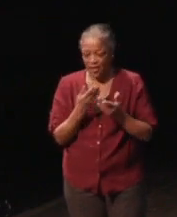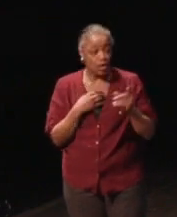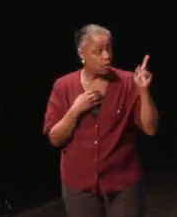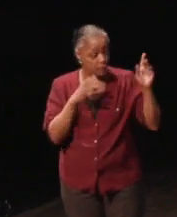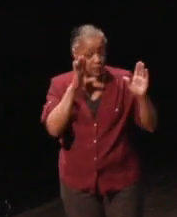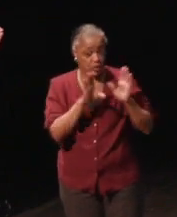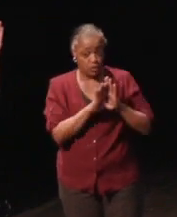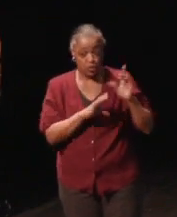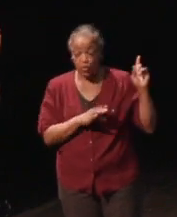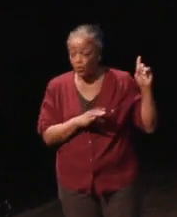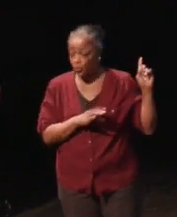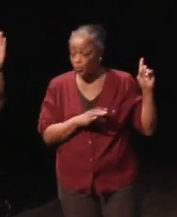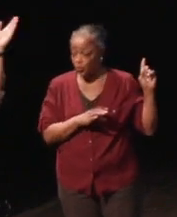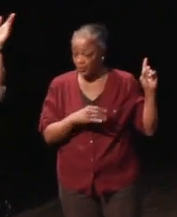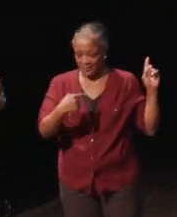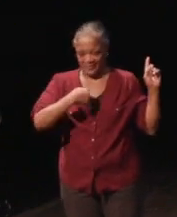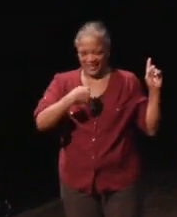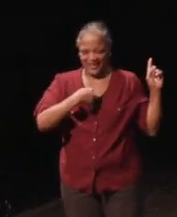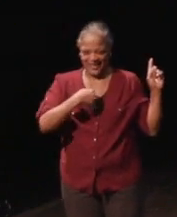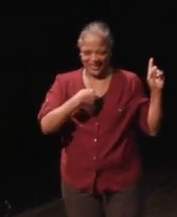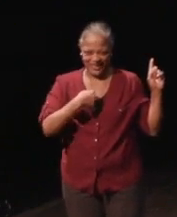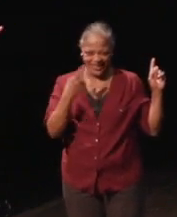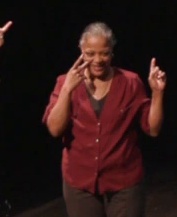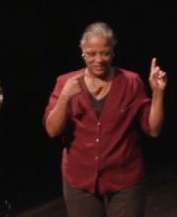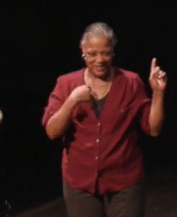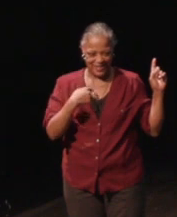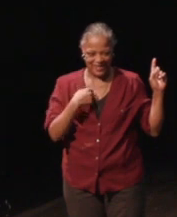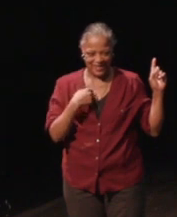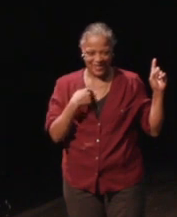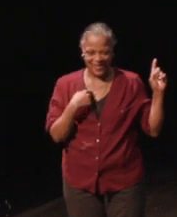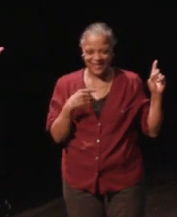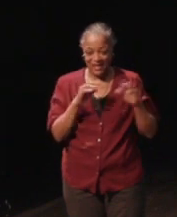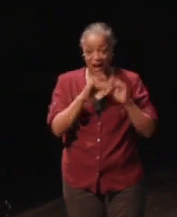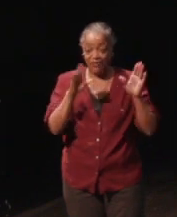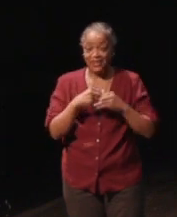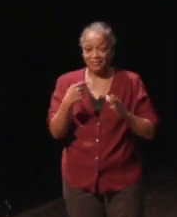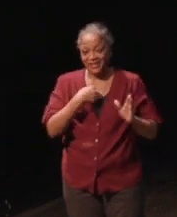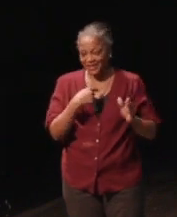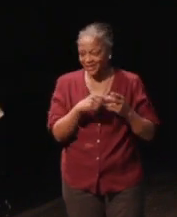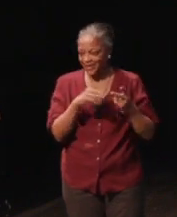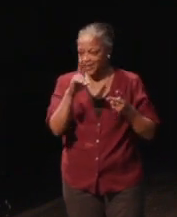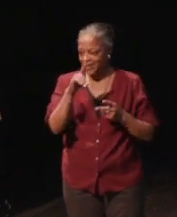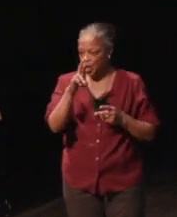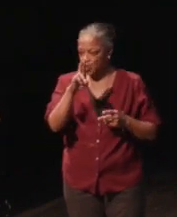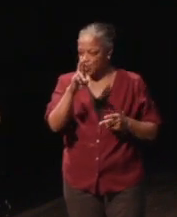So, that's me and then Dr. Broder Bernard,